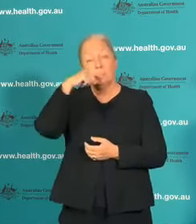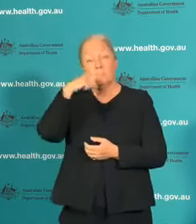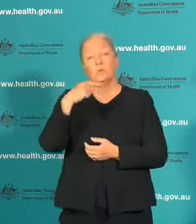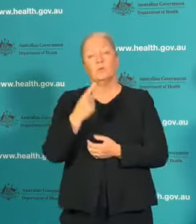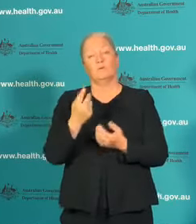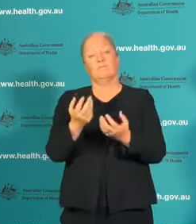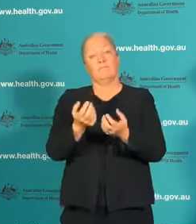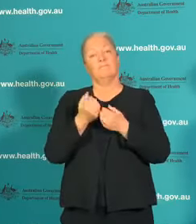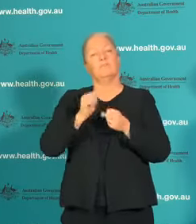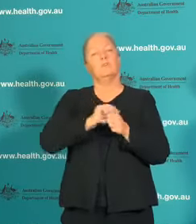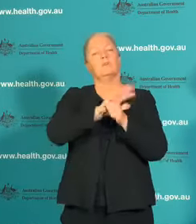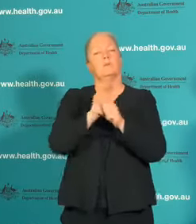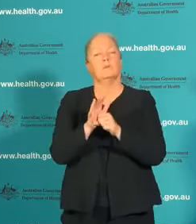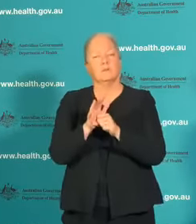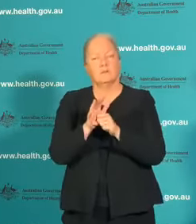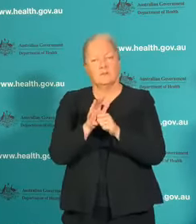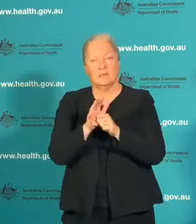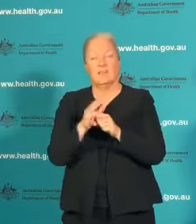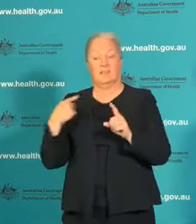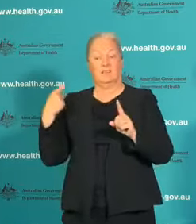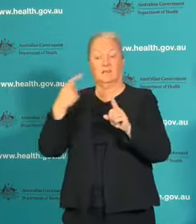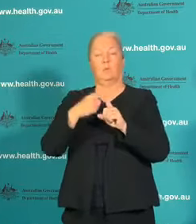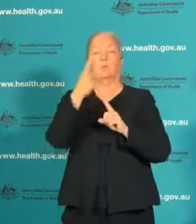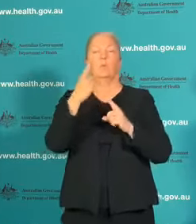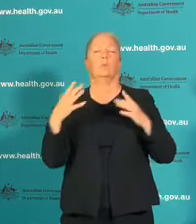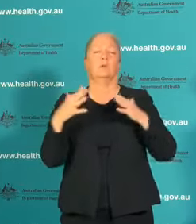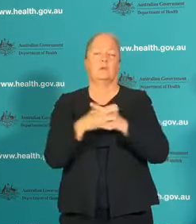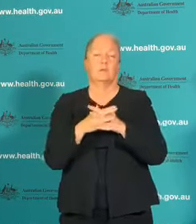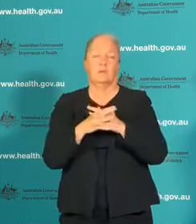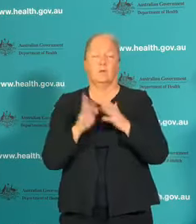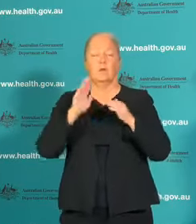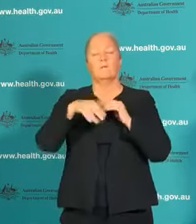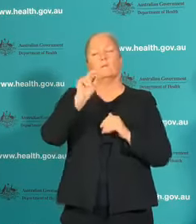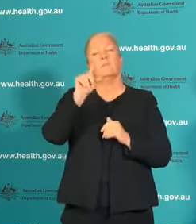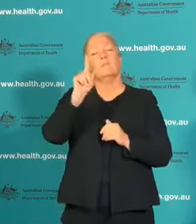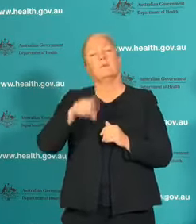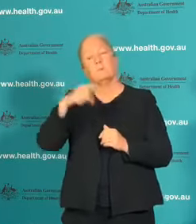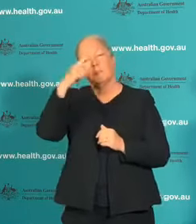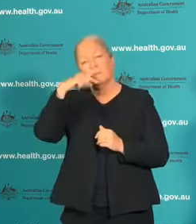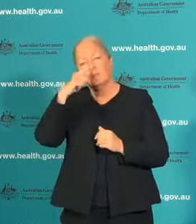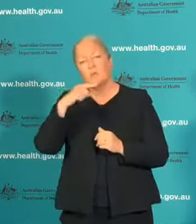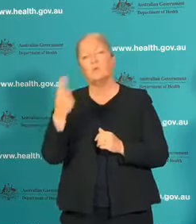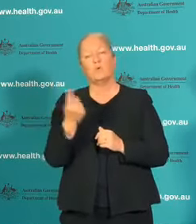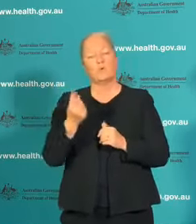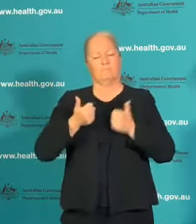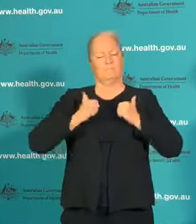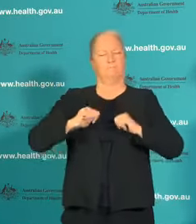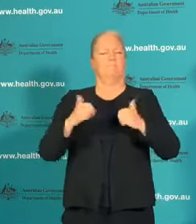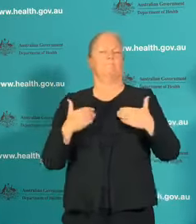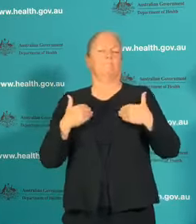COVID-19 in the last seven days. Over 12,000 people are reported to have recovered from COVID-19